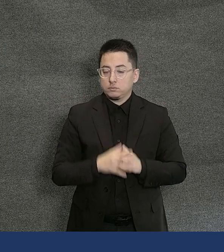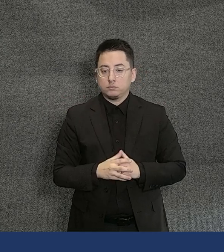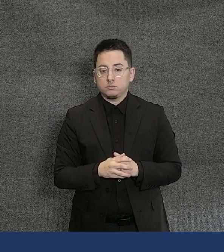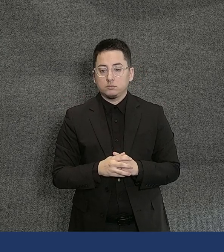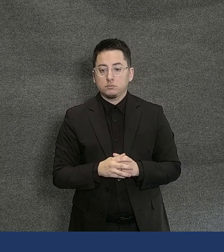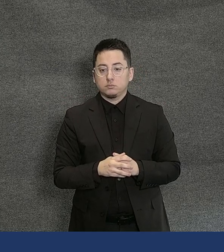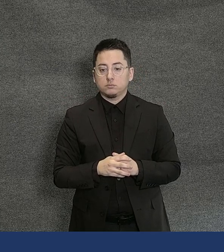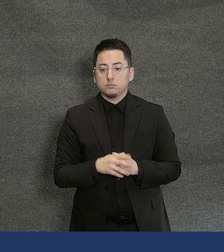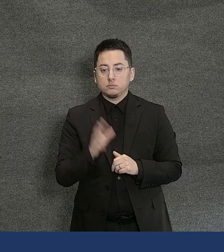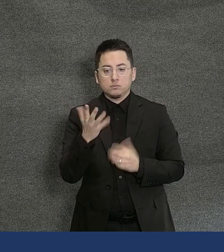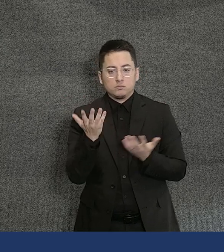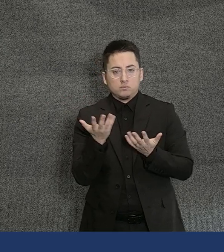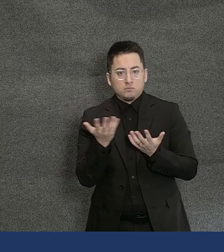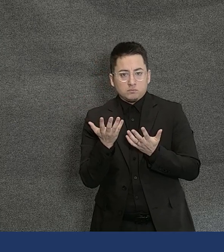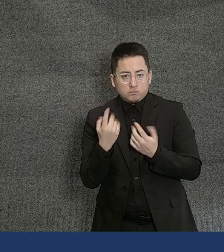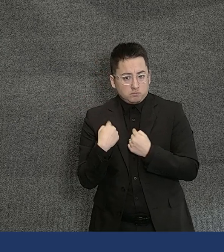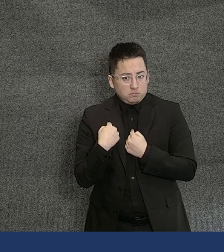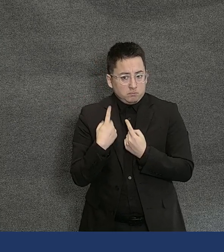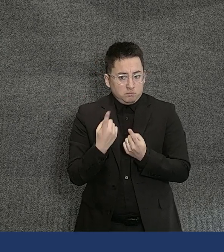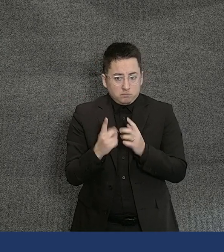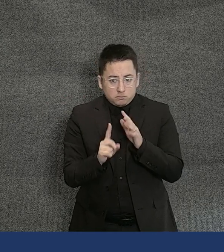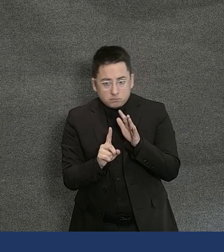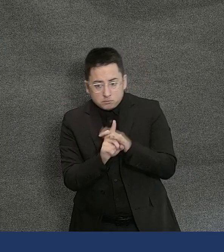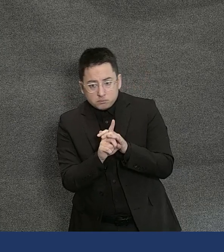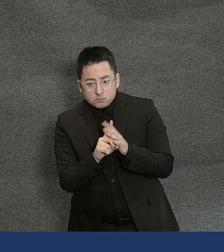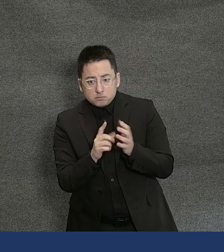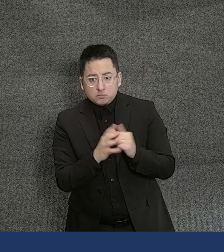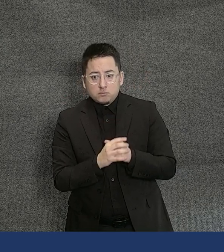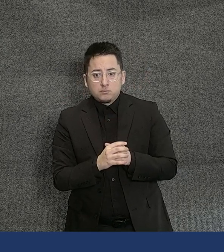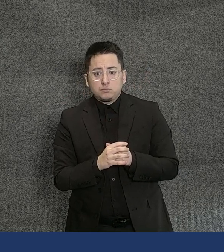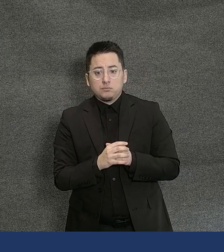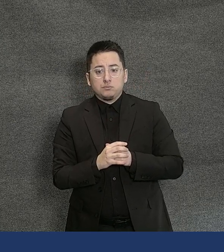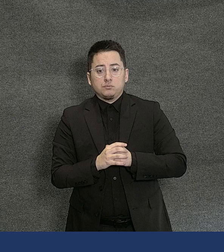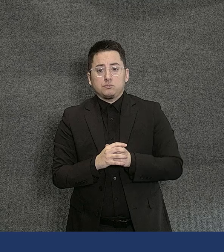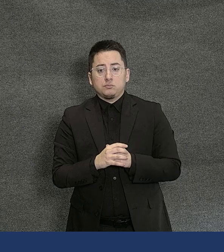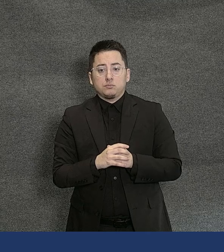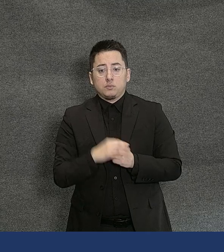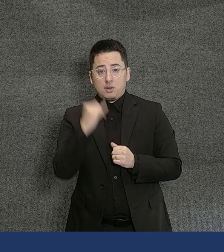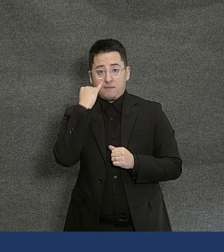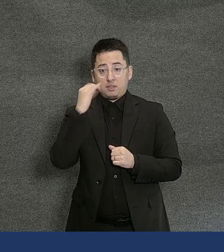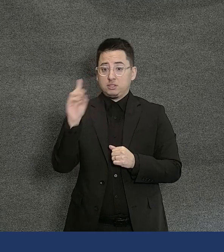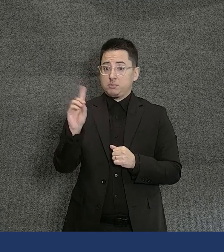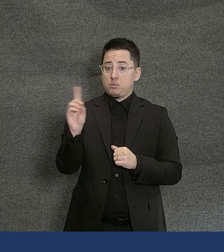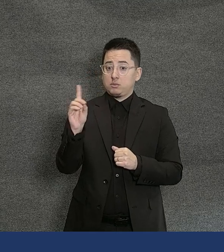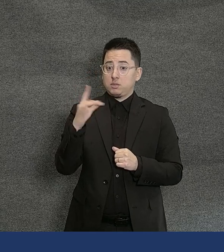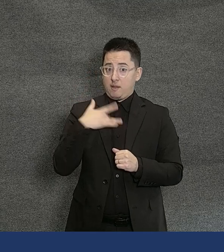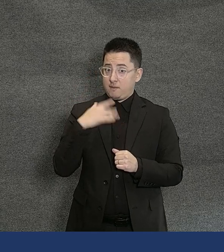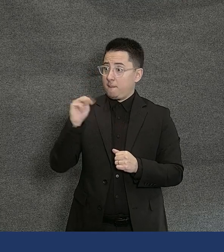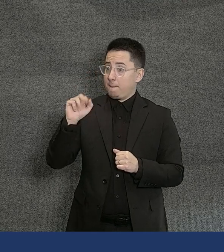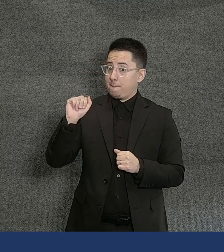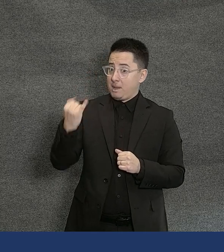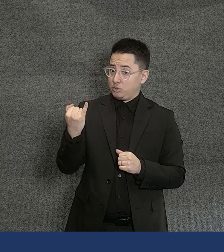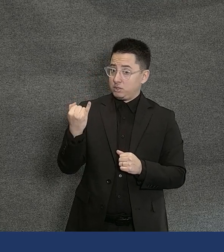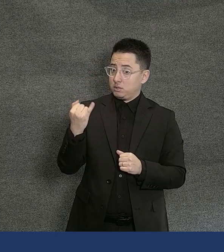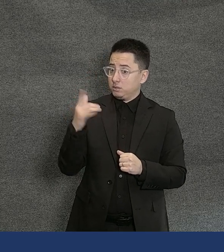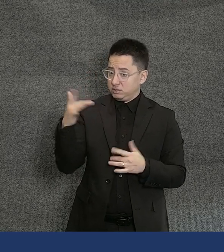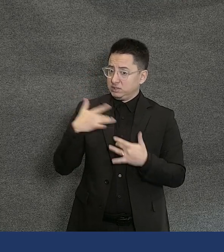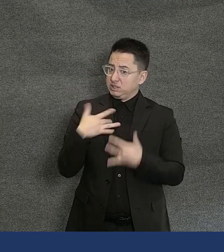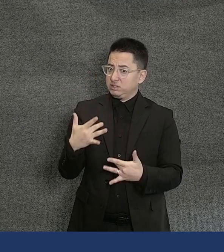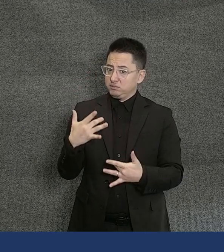When your party is in power, you tend to chair the Transportation Committee in the Senate.